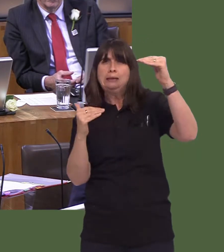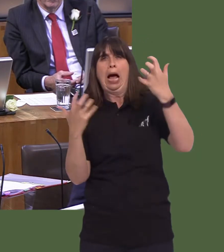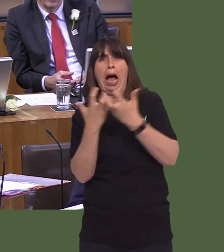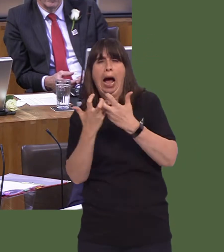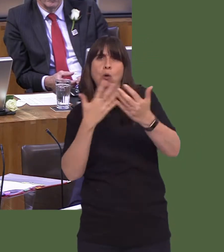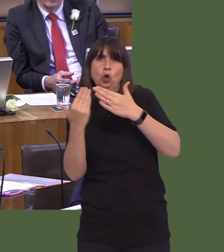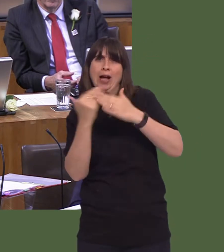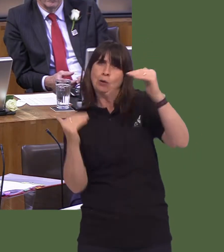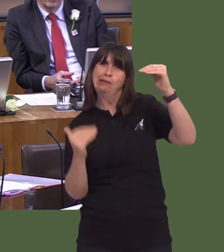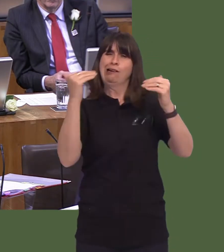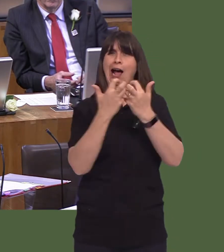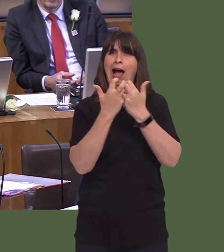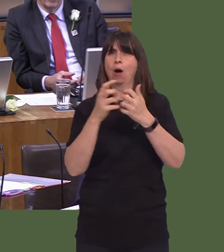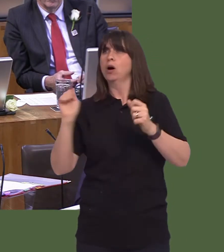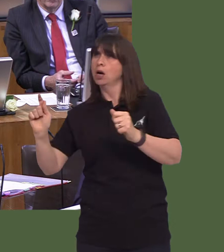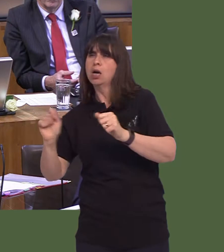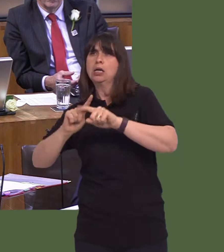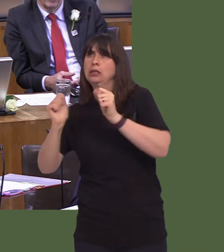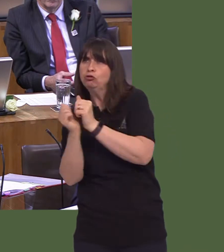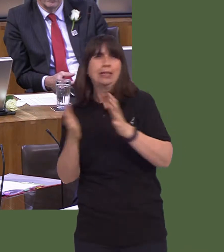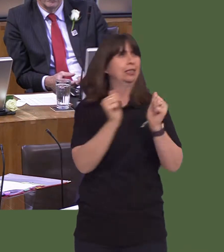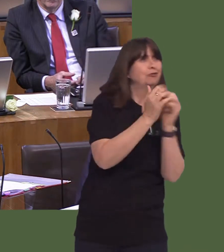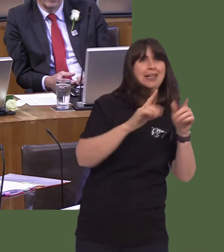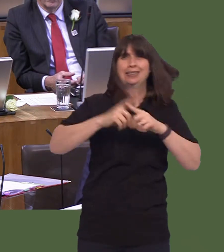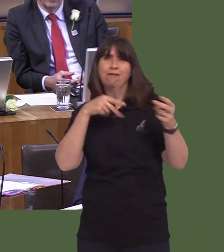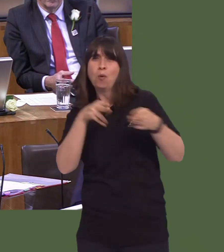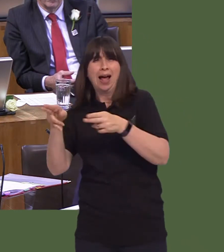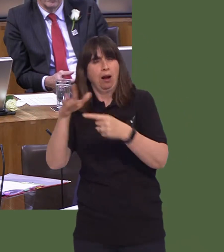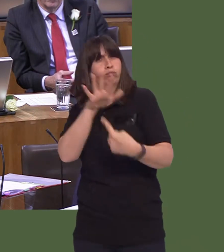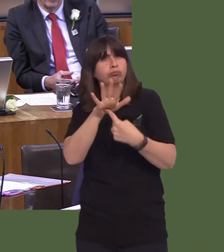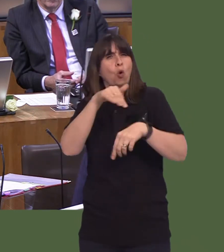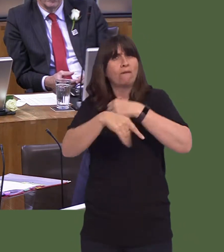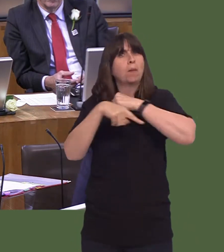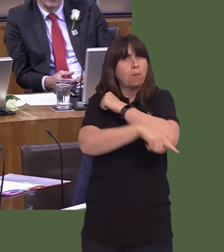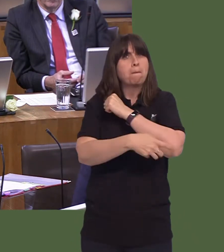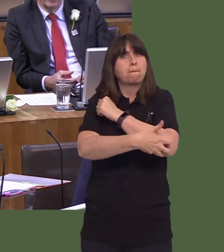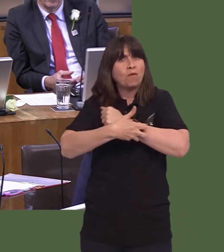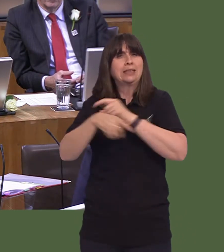poverty, nevertheless, they are hugely important issues that I think every young person needs to think about.